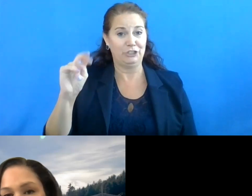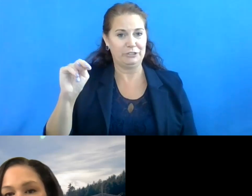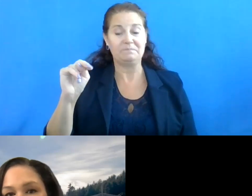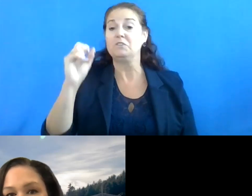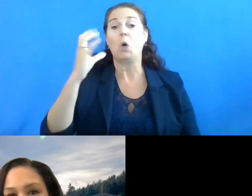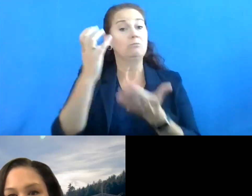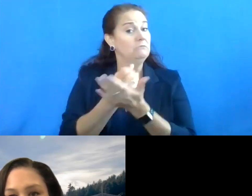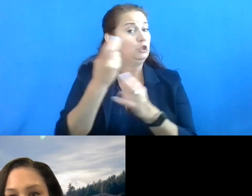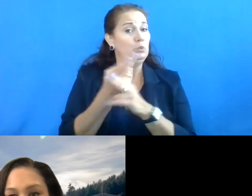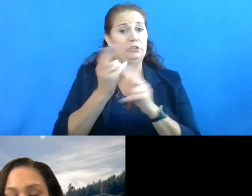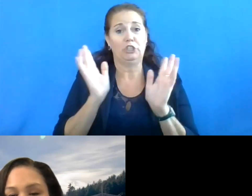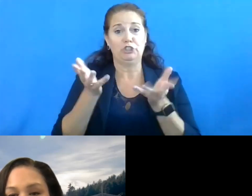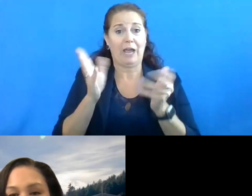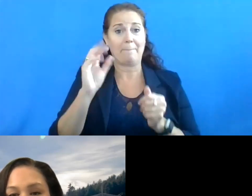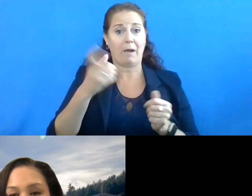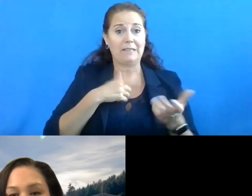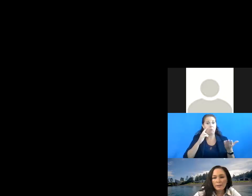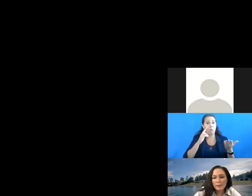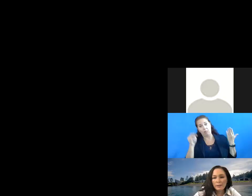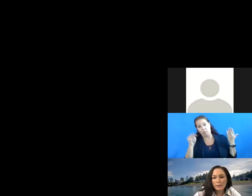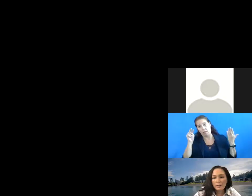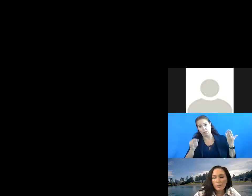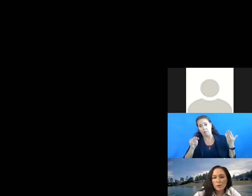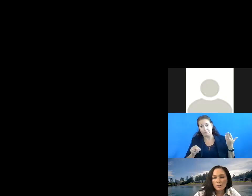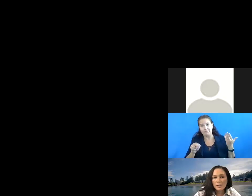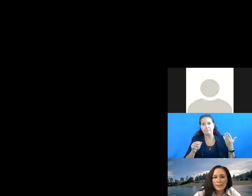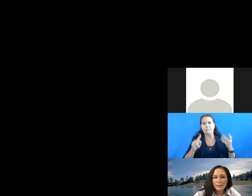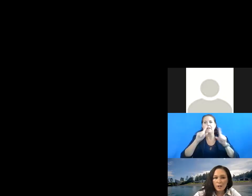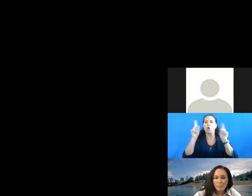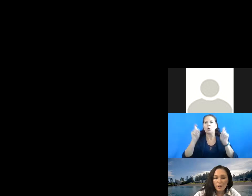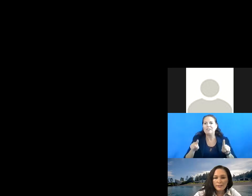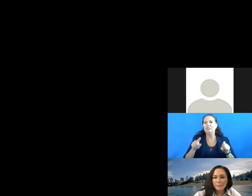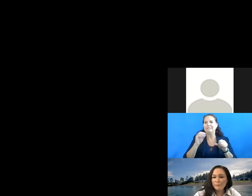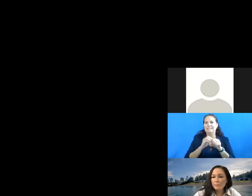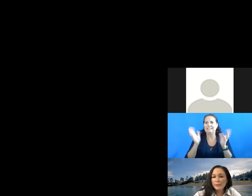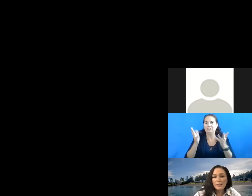so throughout the session we’ll be dropping questions in the chat box, and please feel